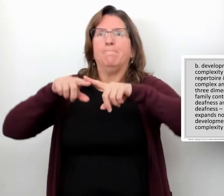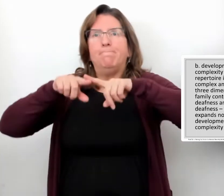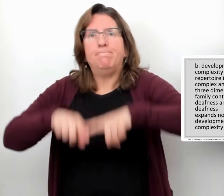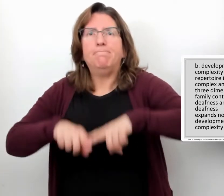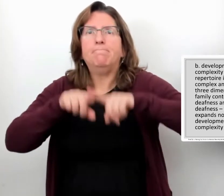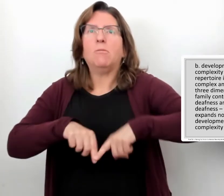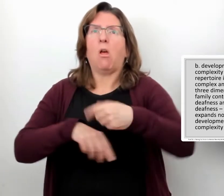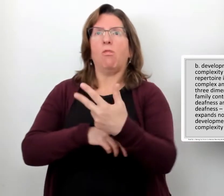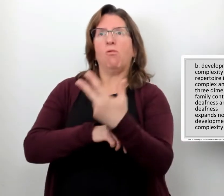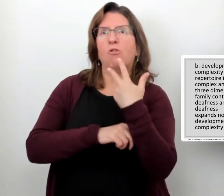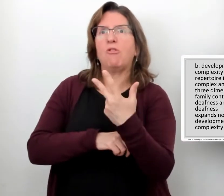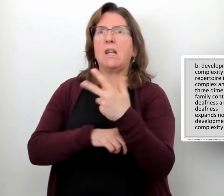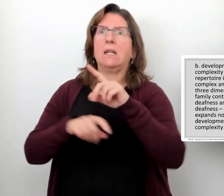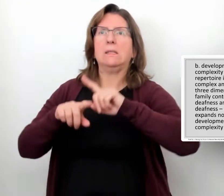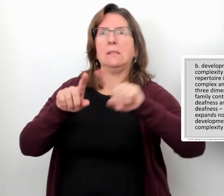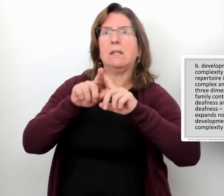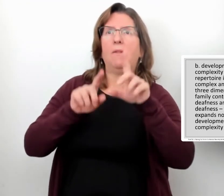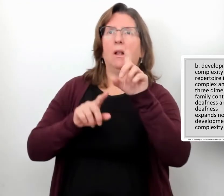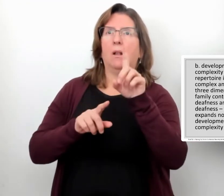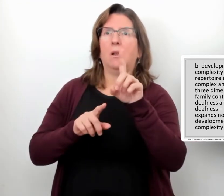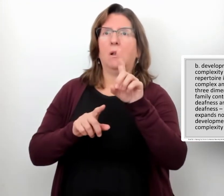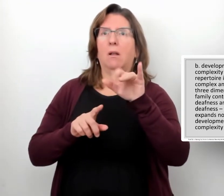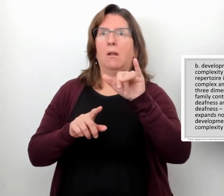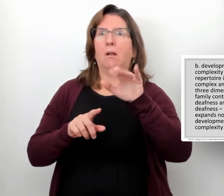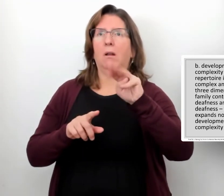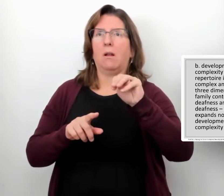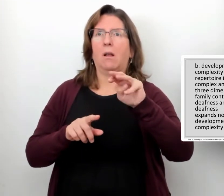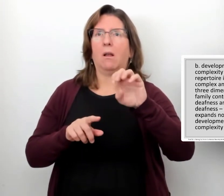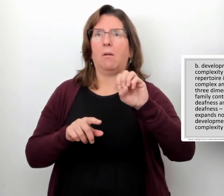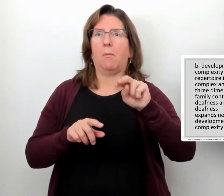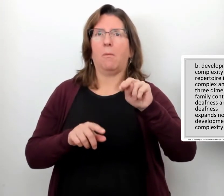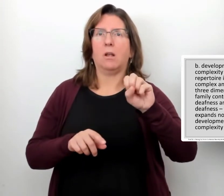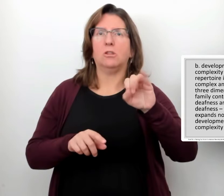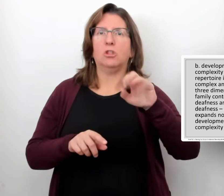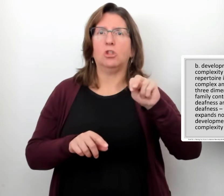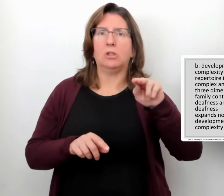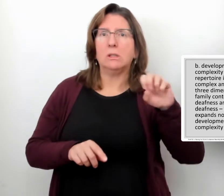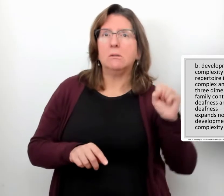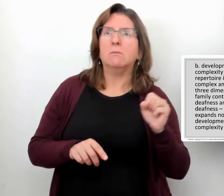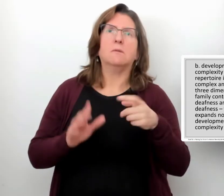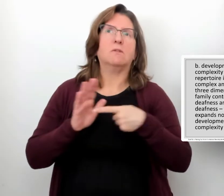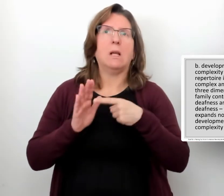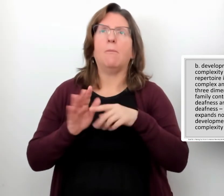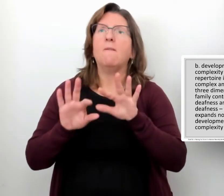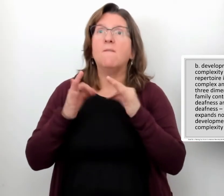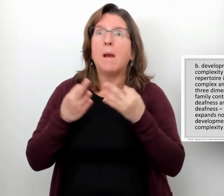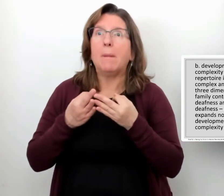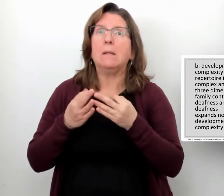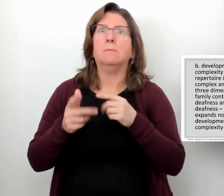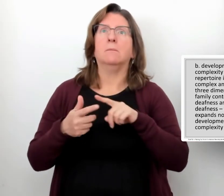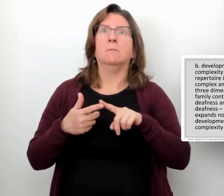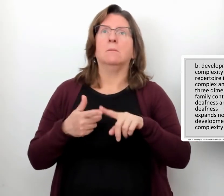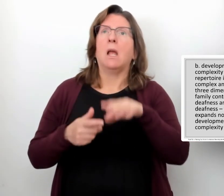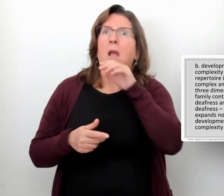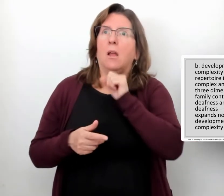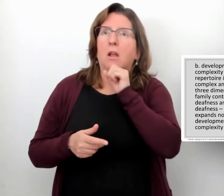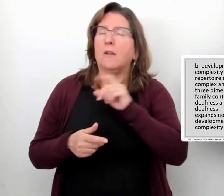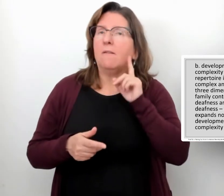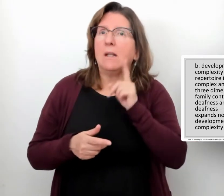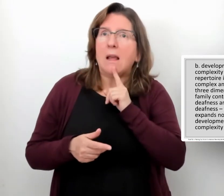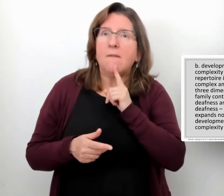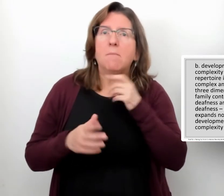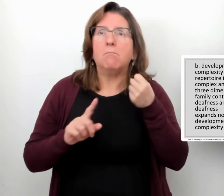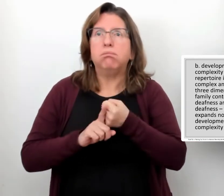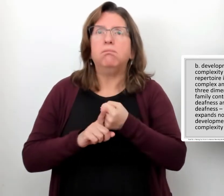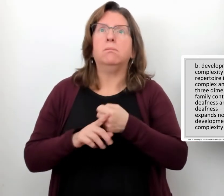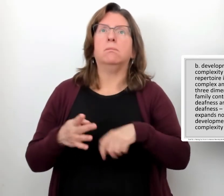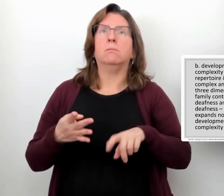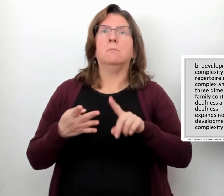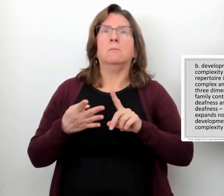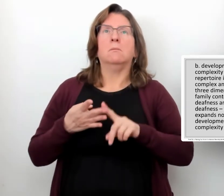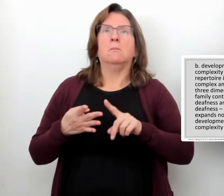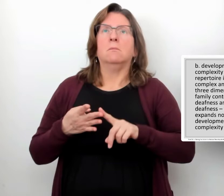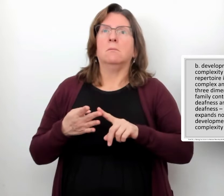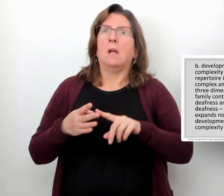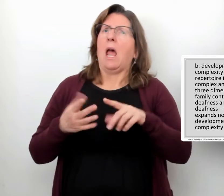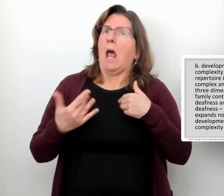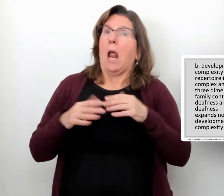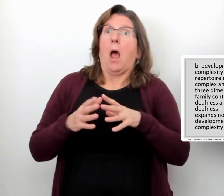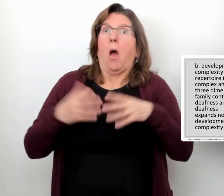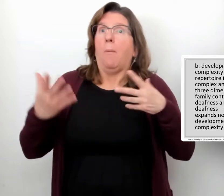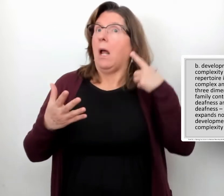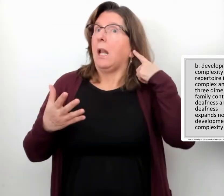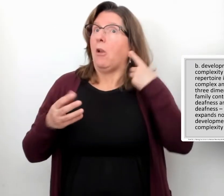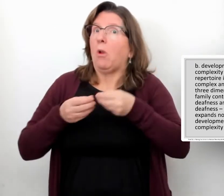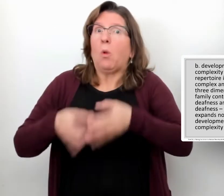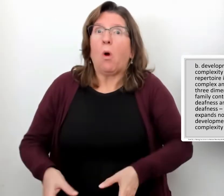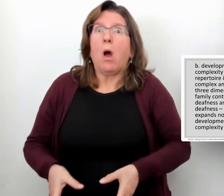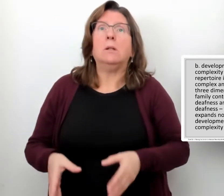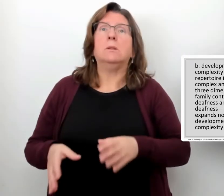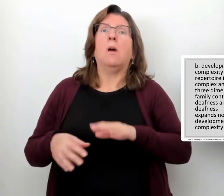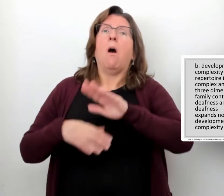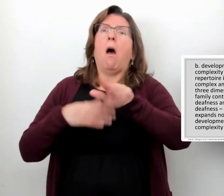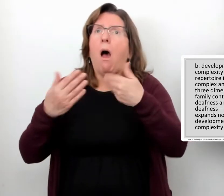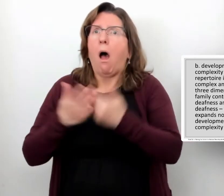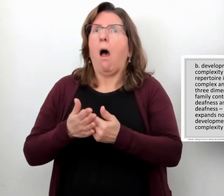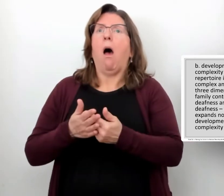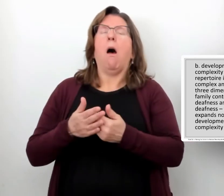They identified three dimensions contributing to this complexity: family context, age of onset, and degree of deafness.